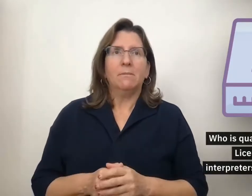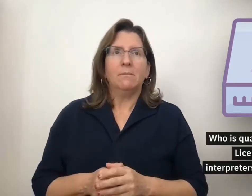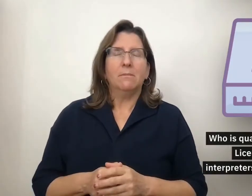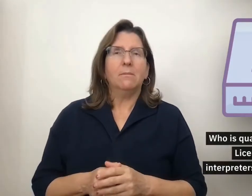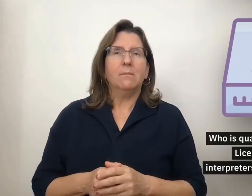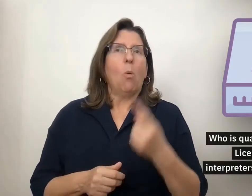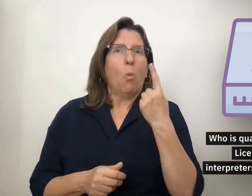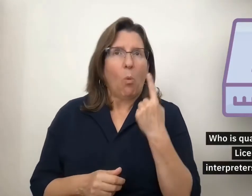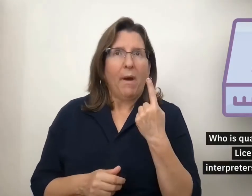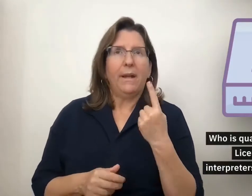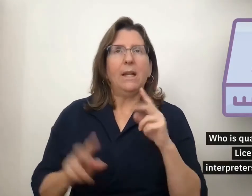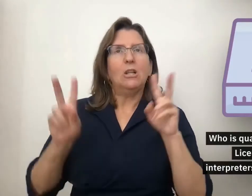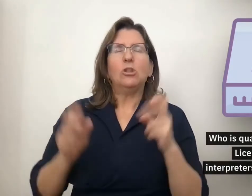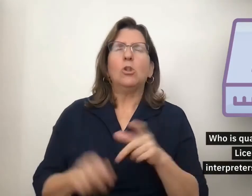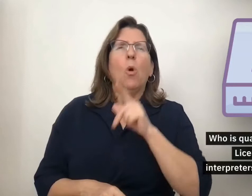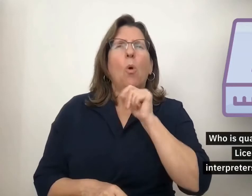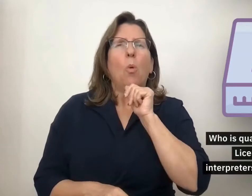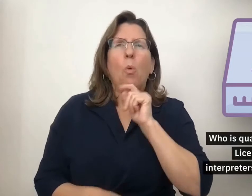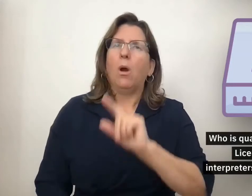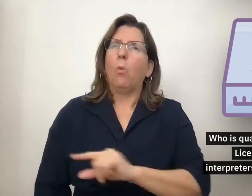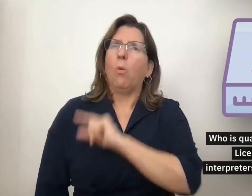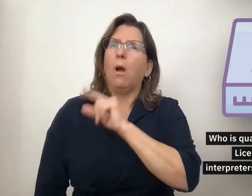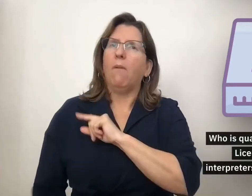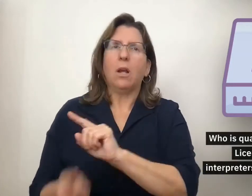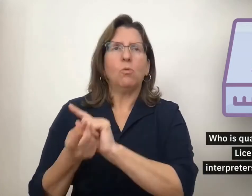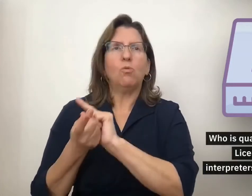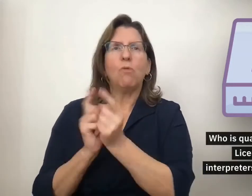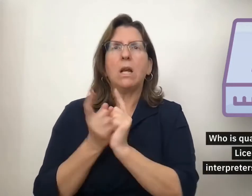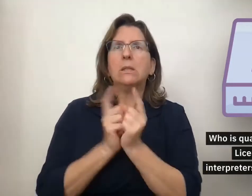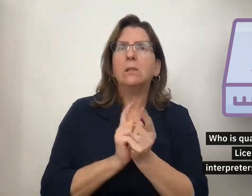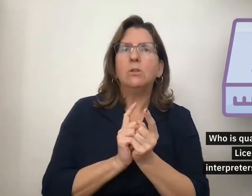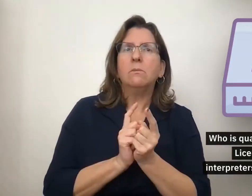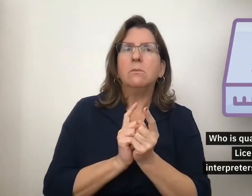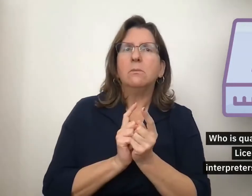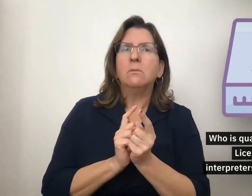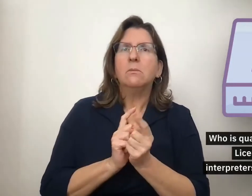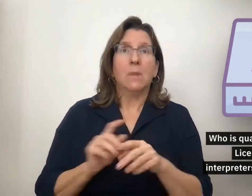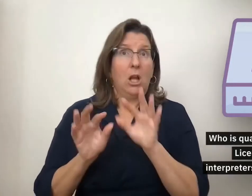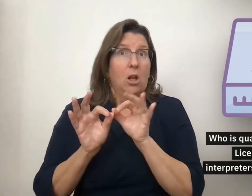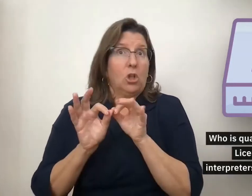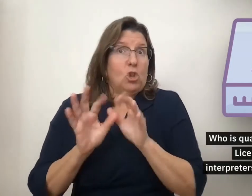The first consideration is determining who is qualified to do the translations?